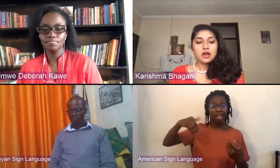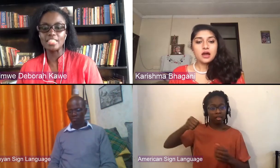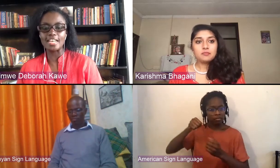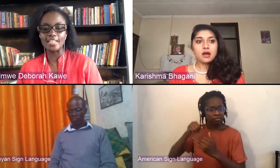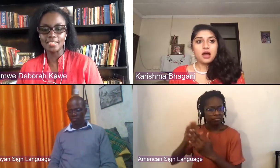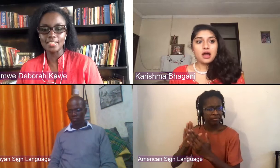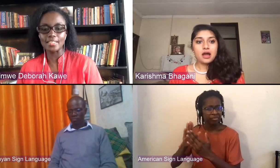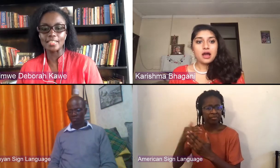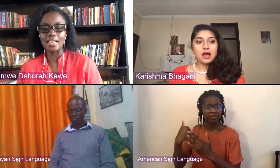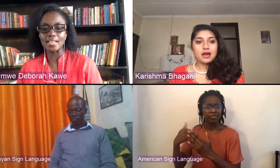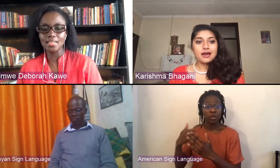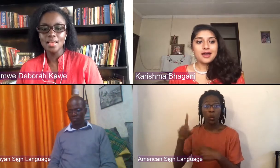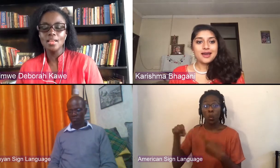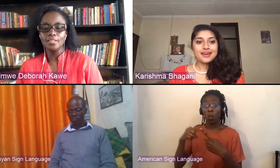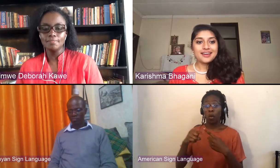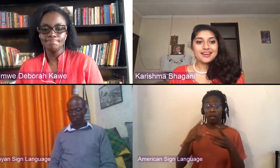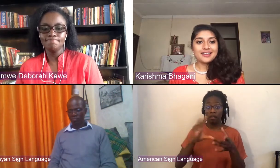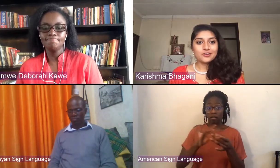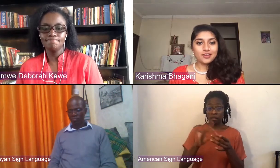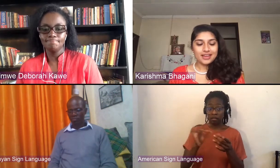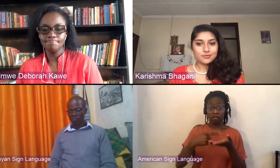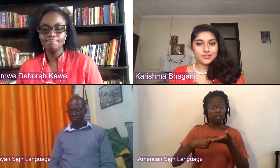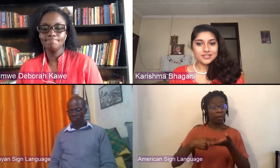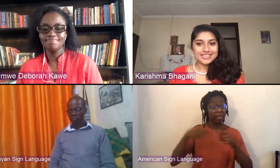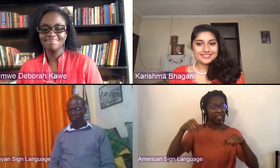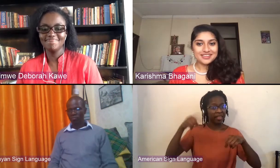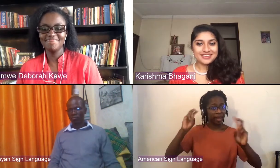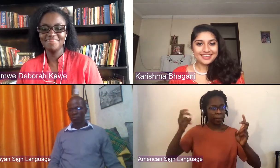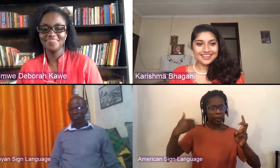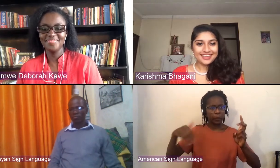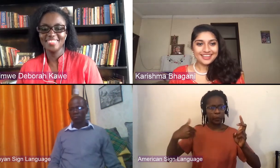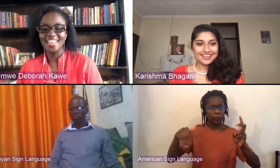It does. Go ahead, were you gonna say something?